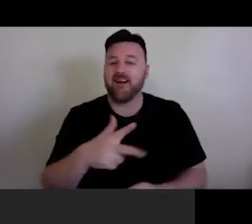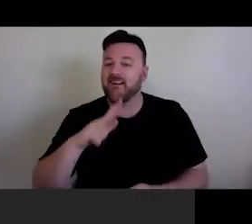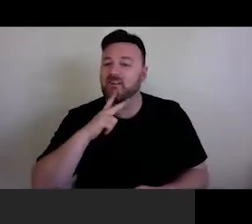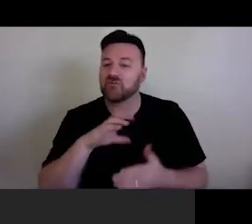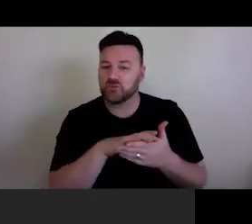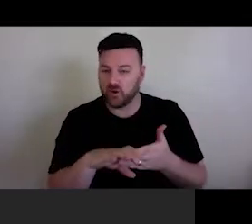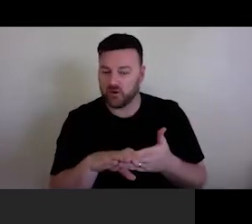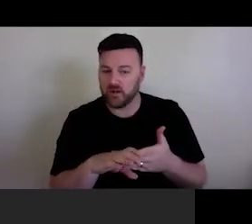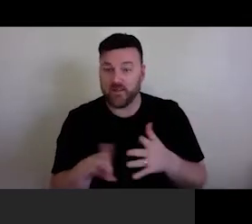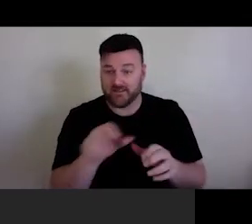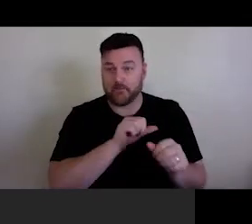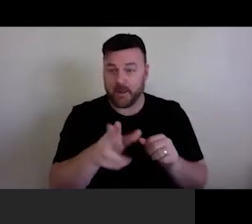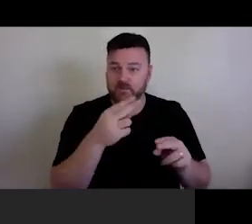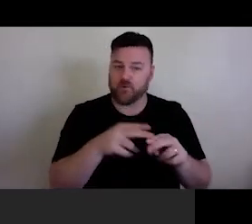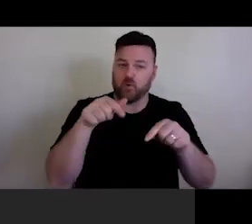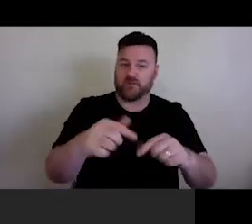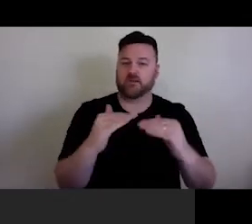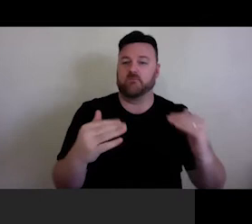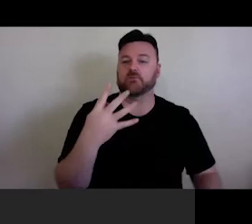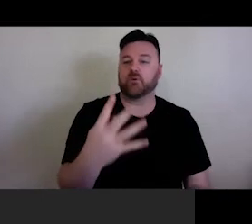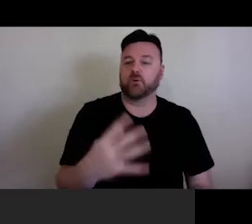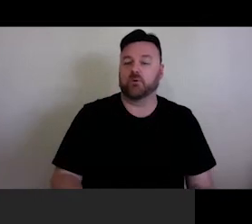that and any other switcher that has vsh remotely close to the